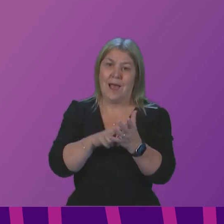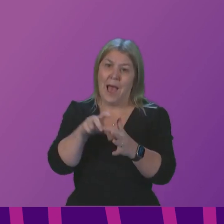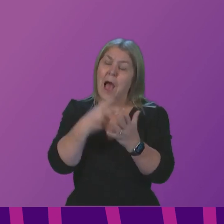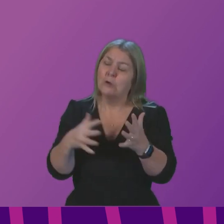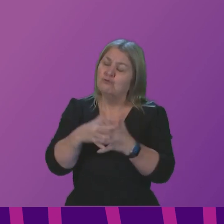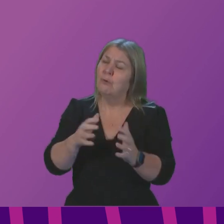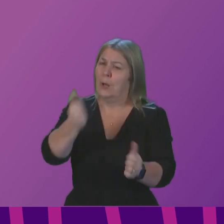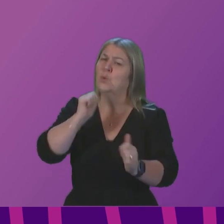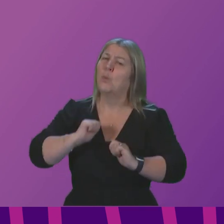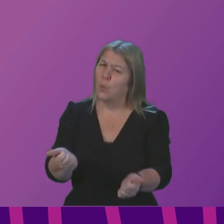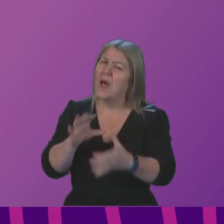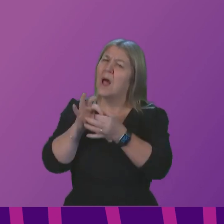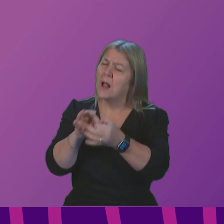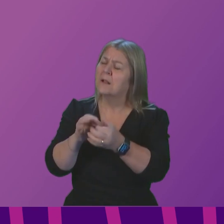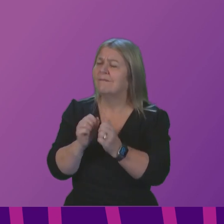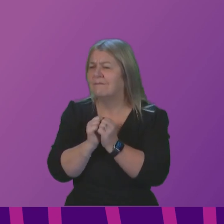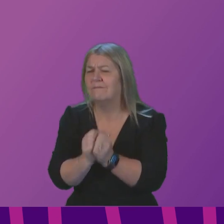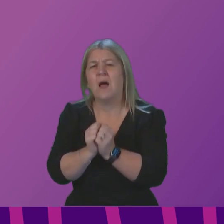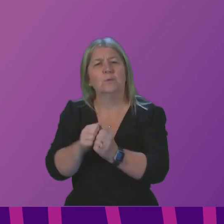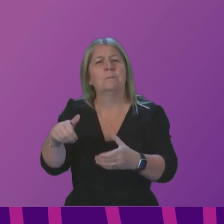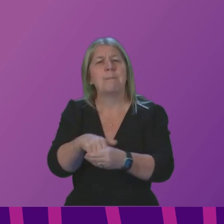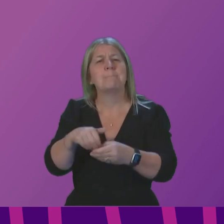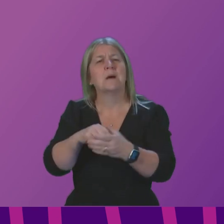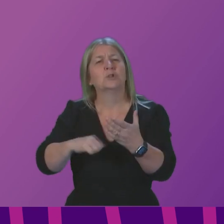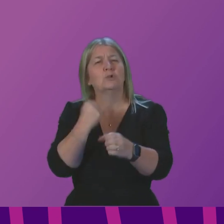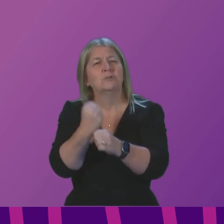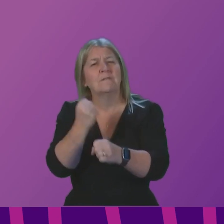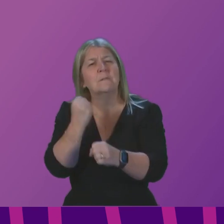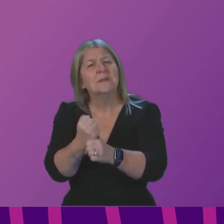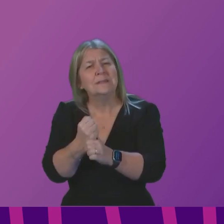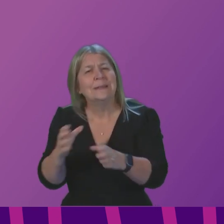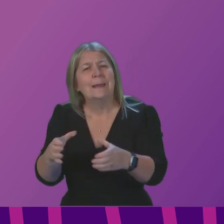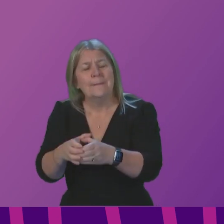Andrew was a greatly valued member of the Scottish Government team. He is deeply missed